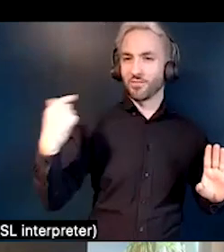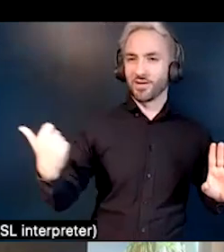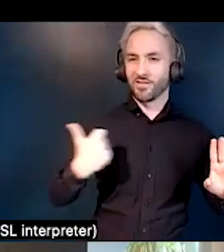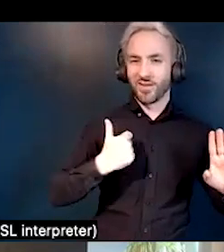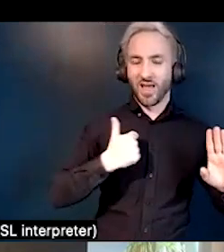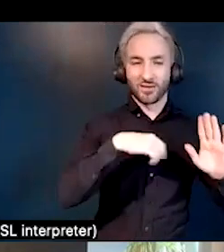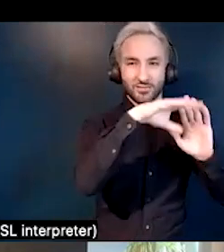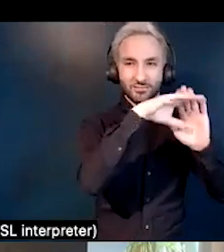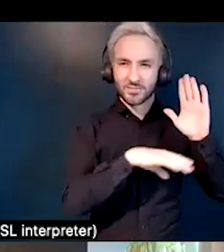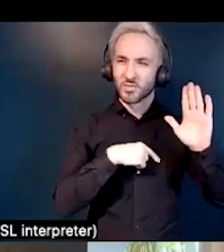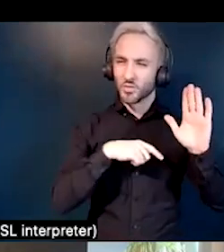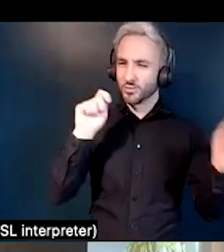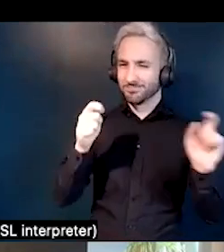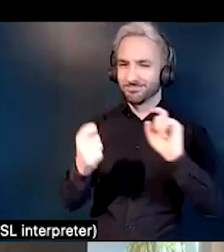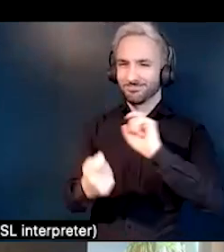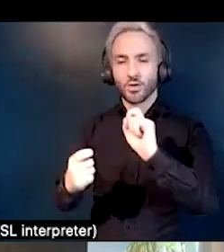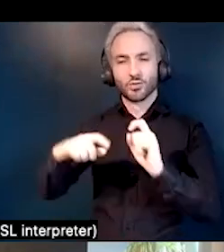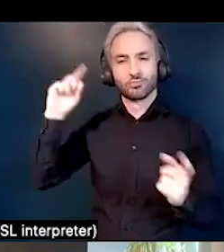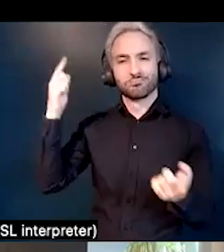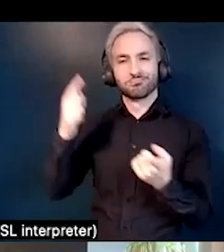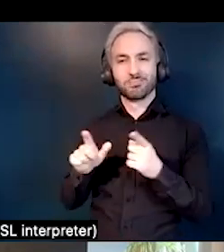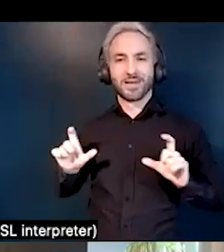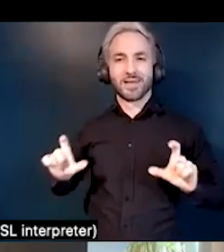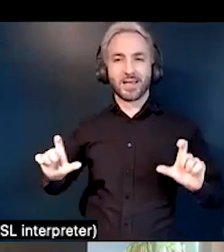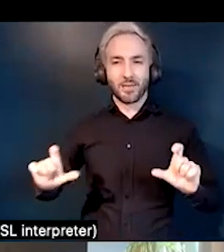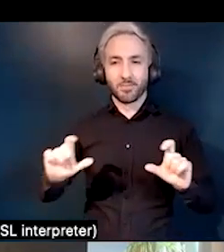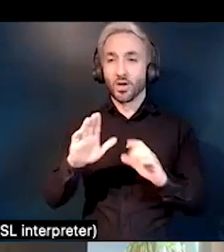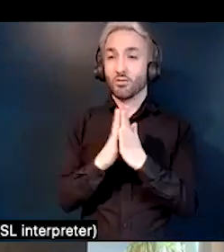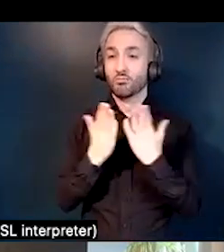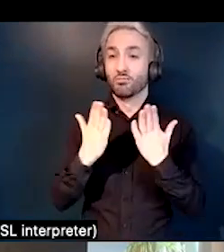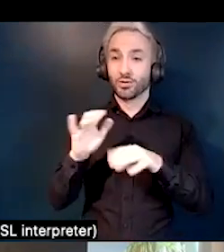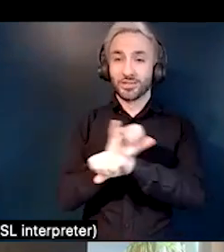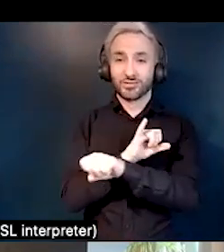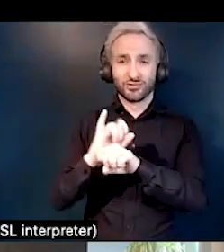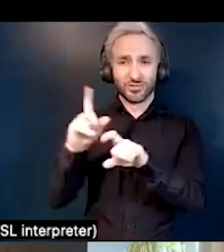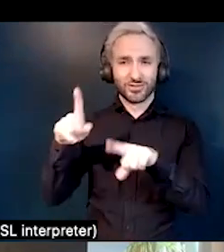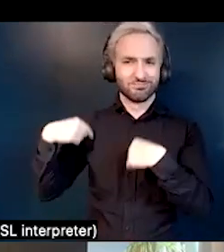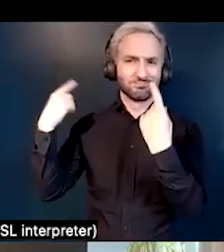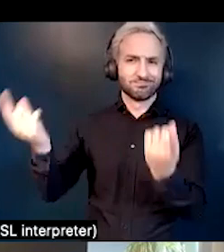industry. The book industry has long been an industry of gatekeeping. Anyone who works at